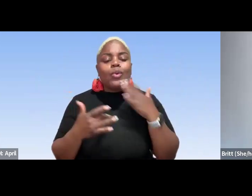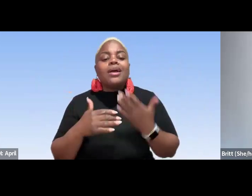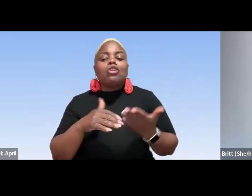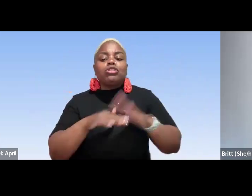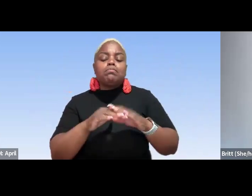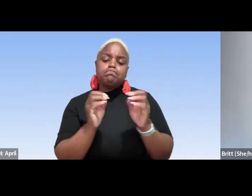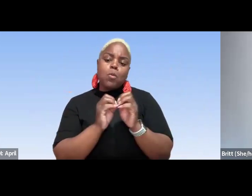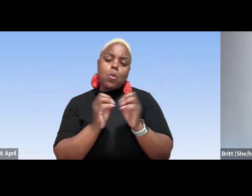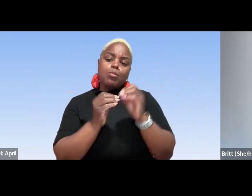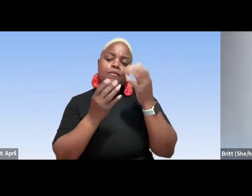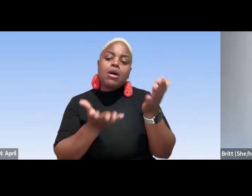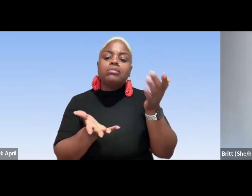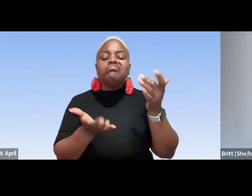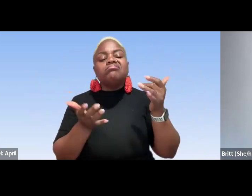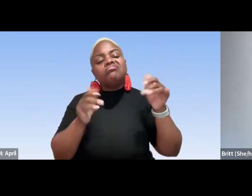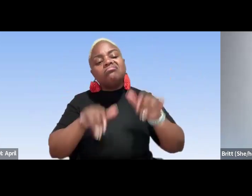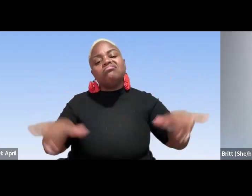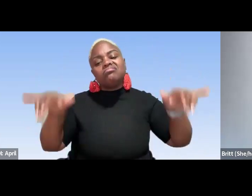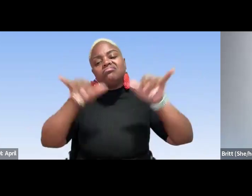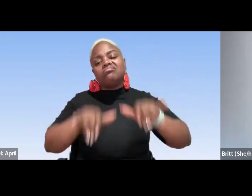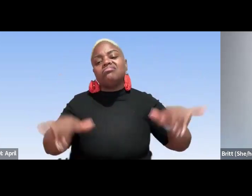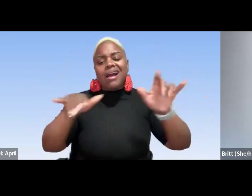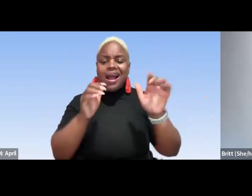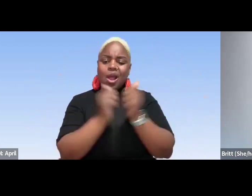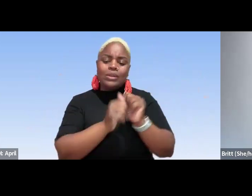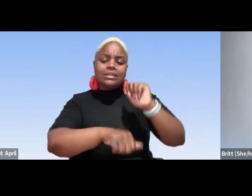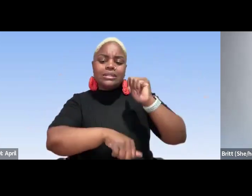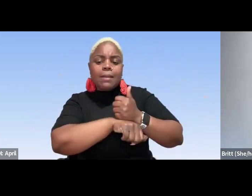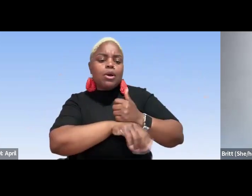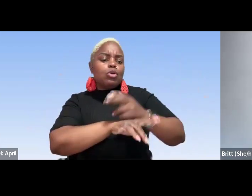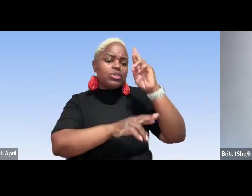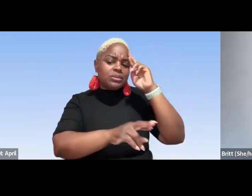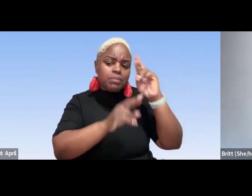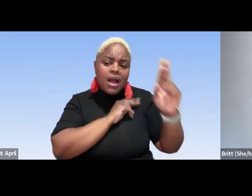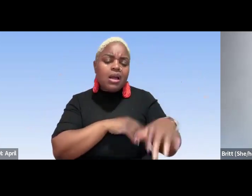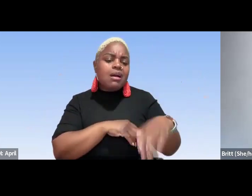We're gonna teach you how to build respectful care relationships, understand your legal obligations,